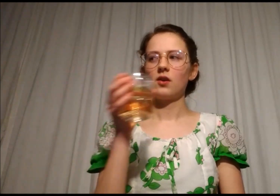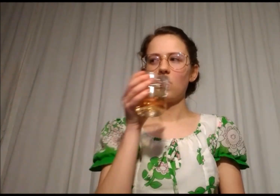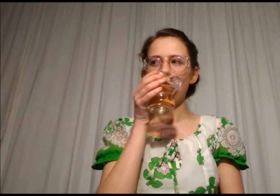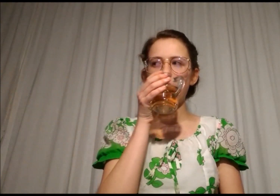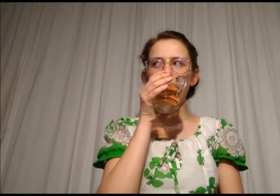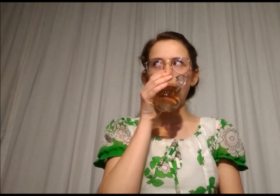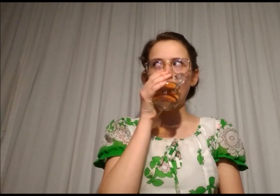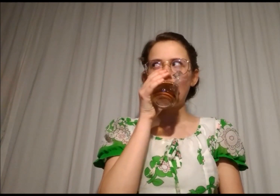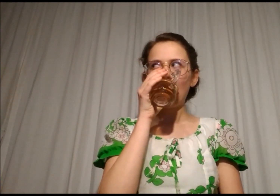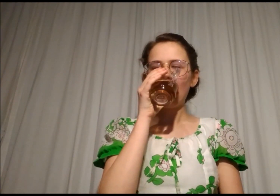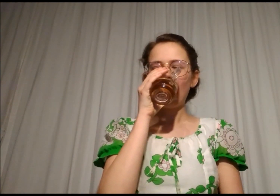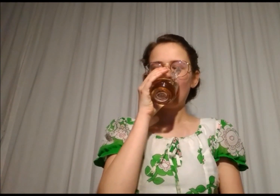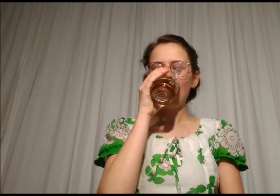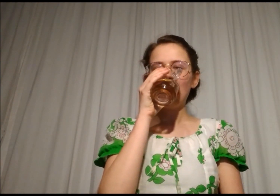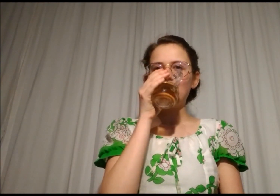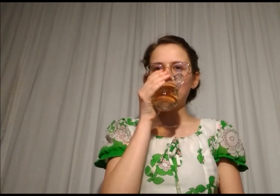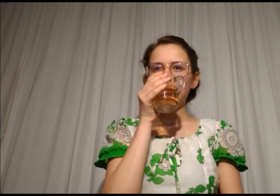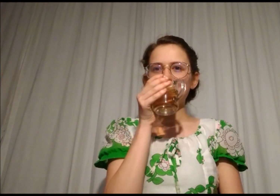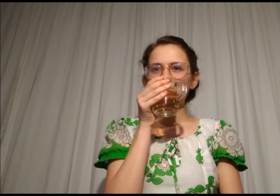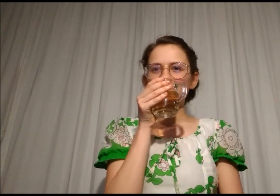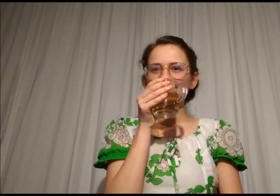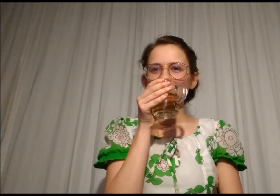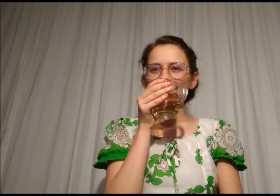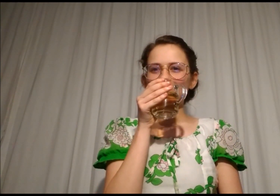*sips tea dramatically*